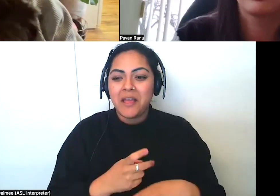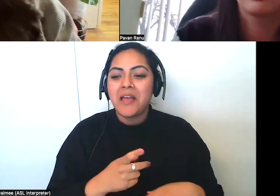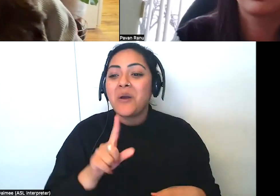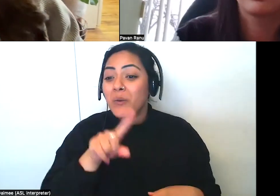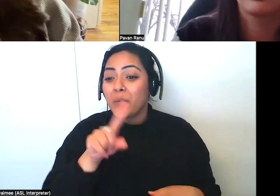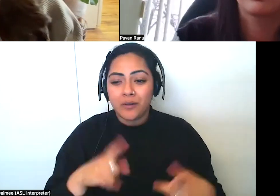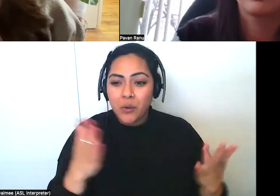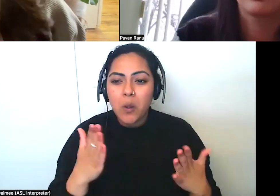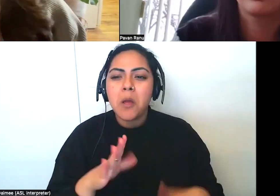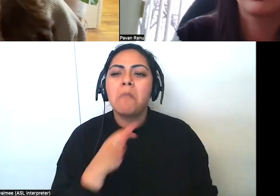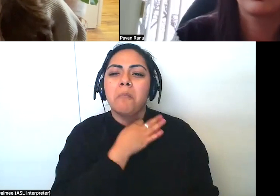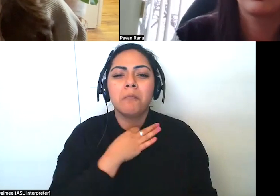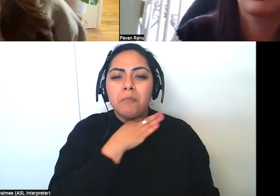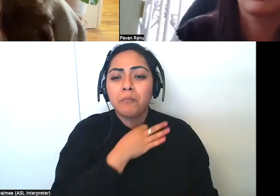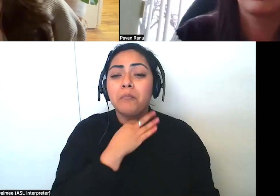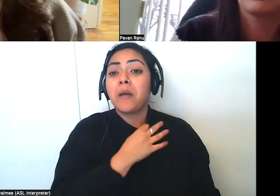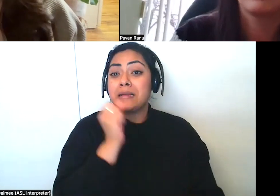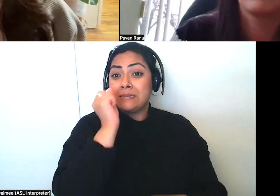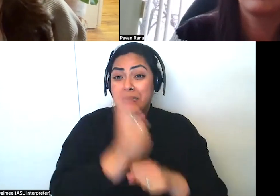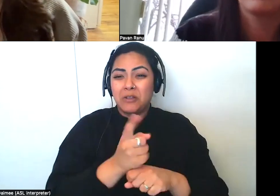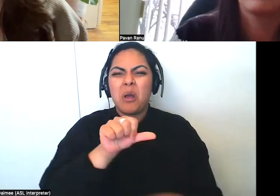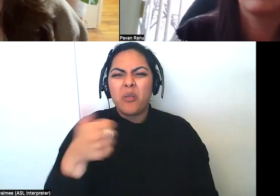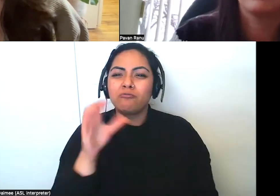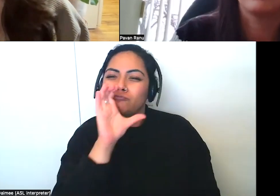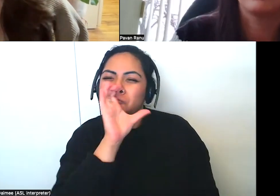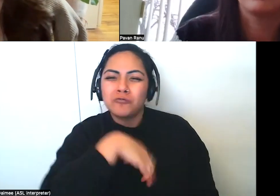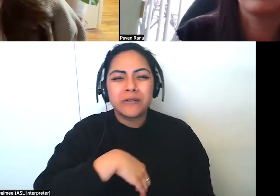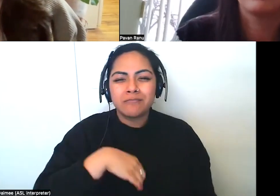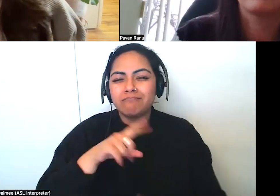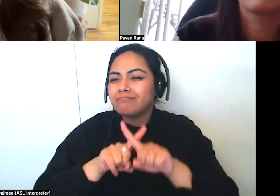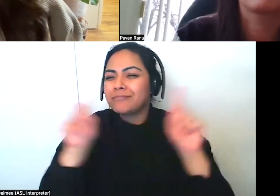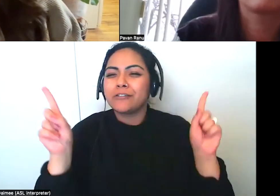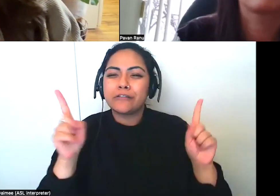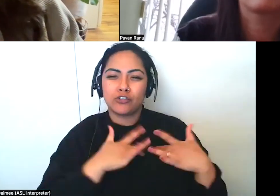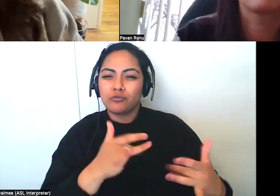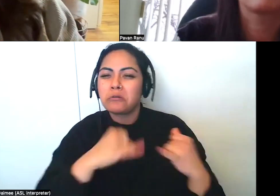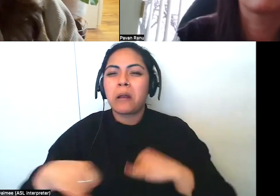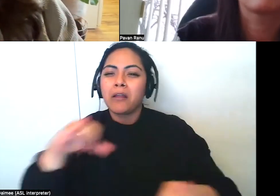year?" This is so tricky. Pavan: I think we'll see